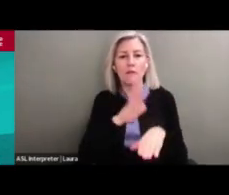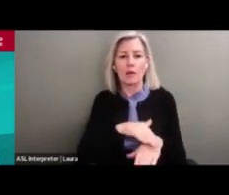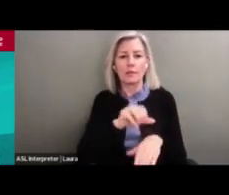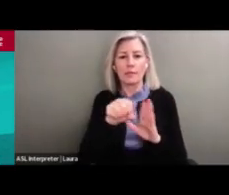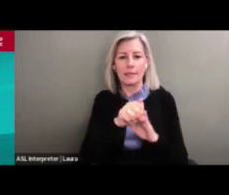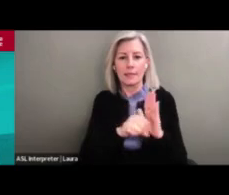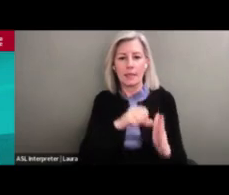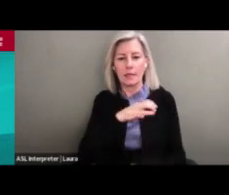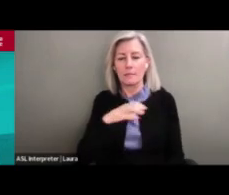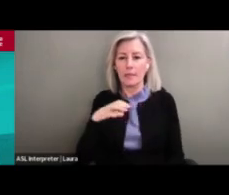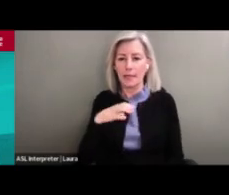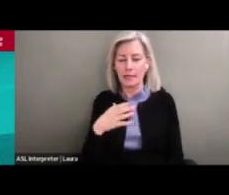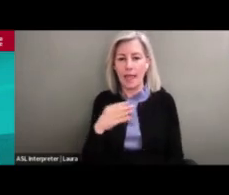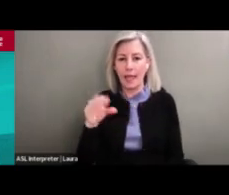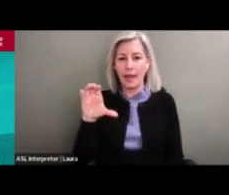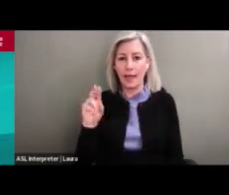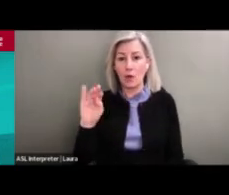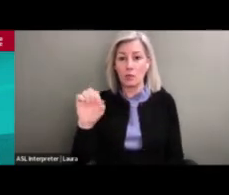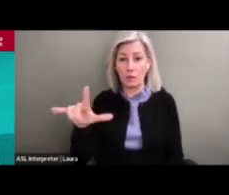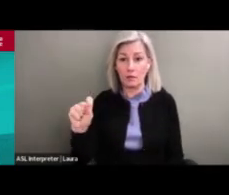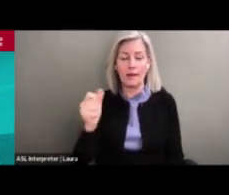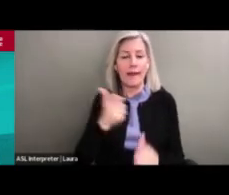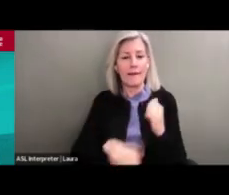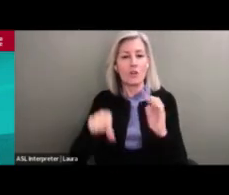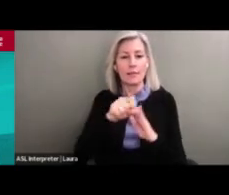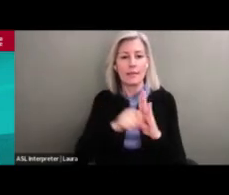waiver or share what is not working with state leadership.